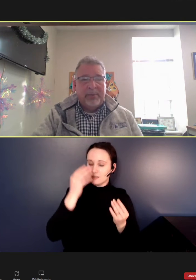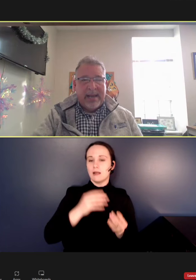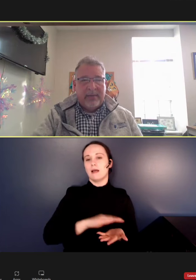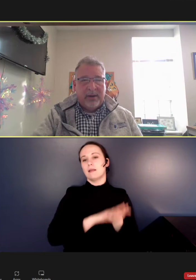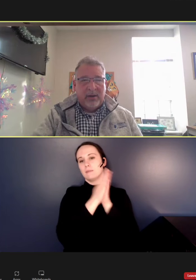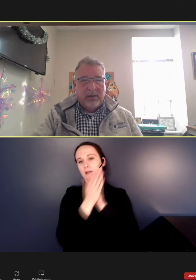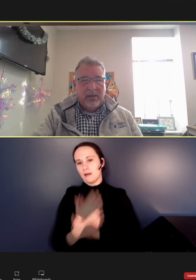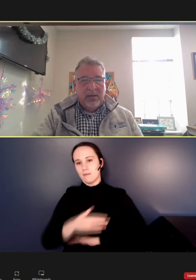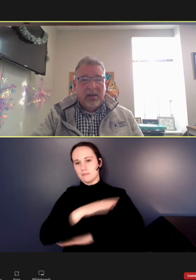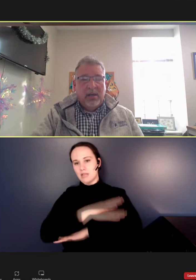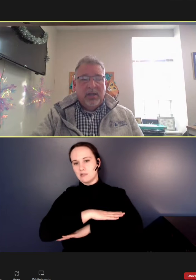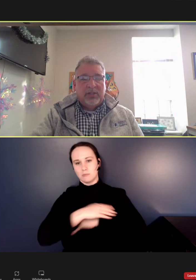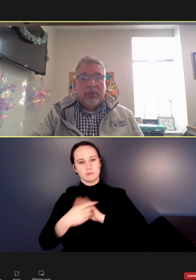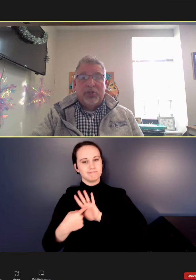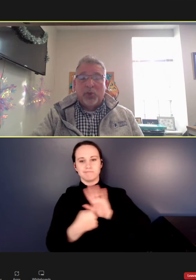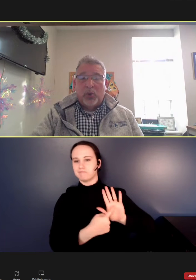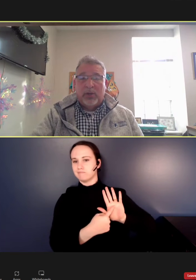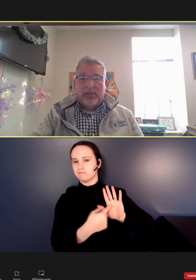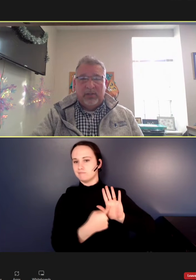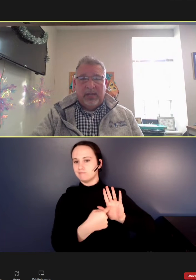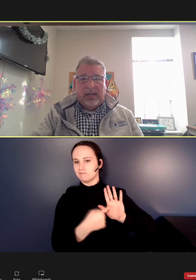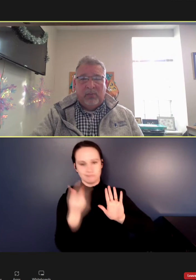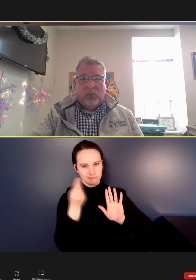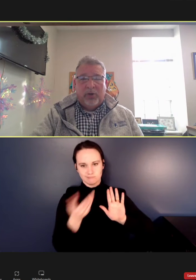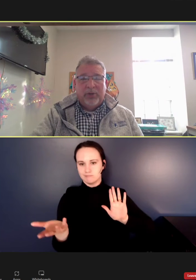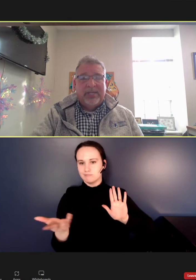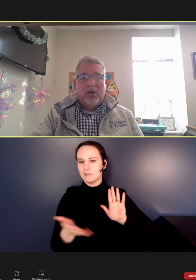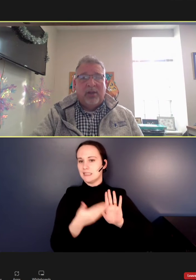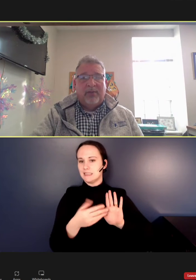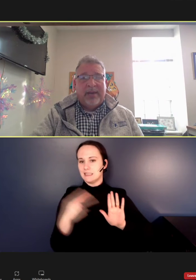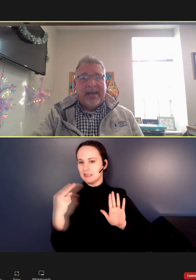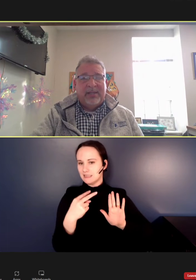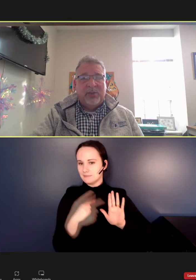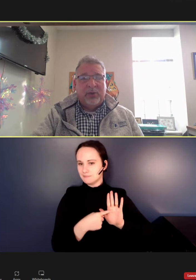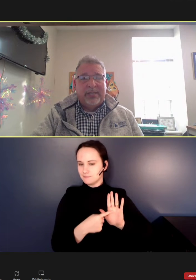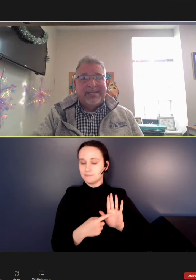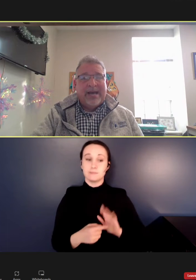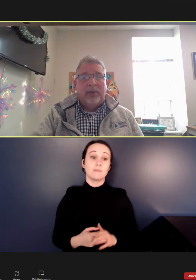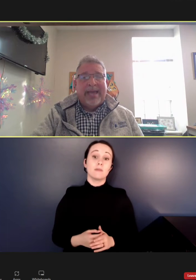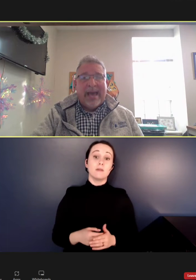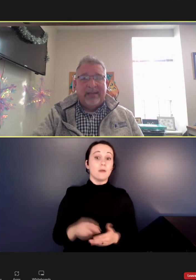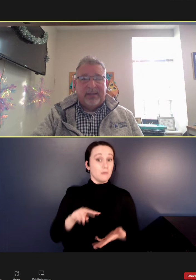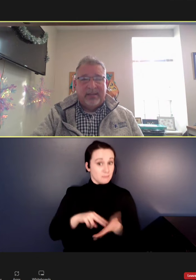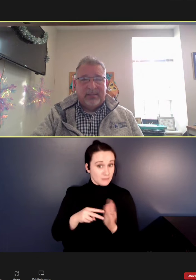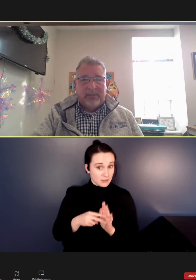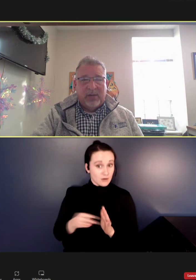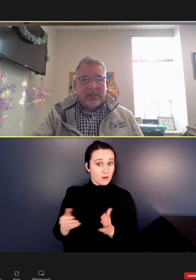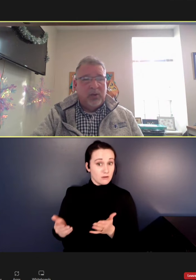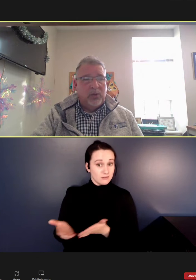would be out there. So, in short, we're using all of our data to increase not only access but also